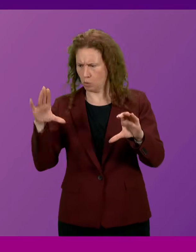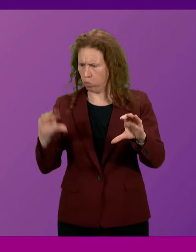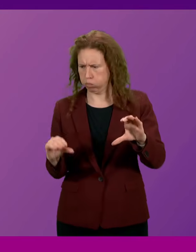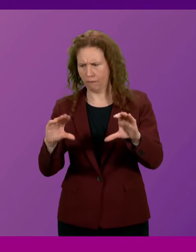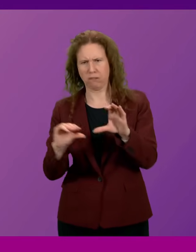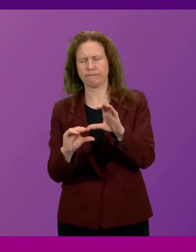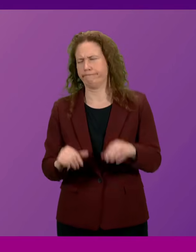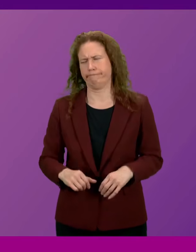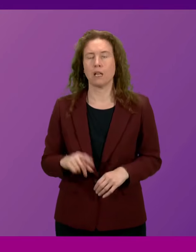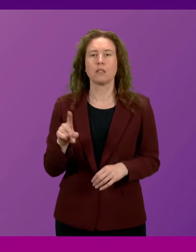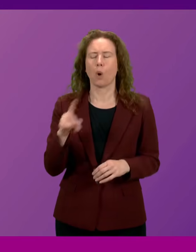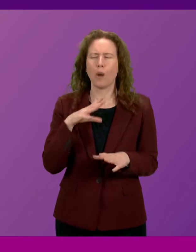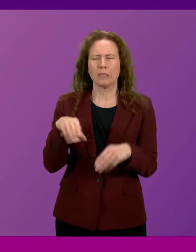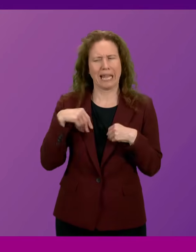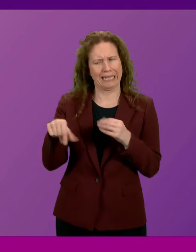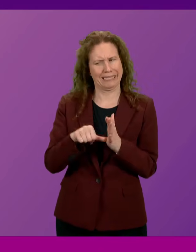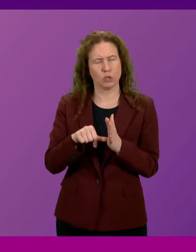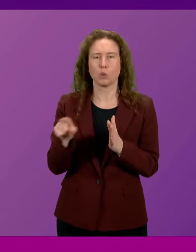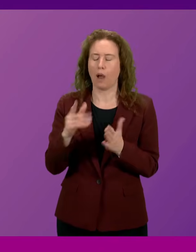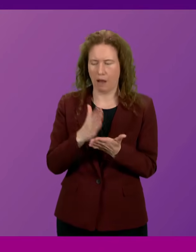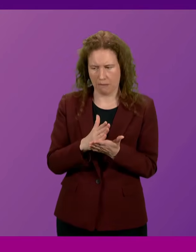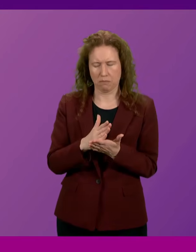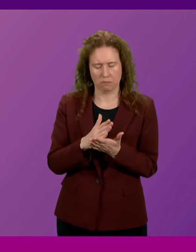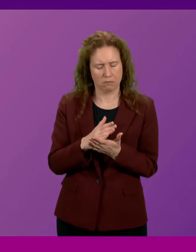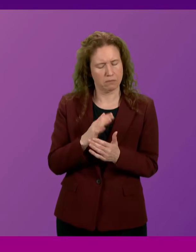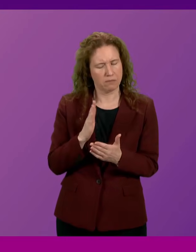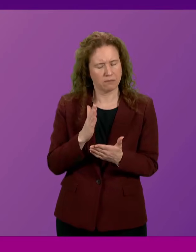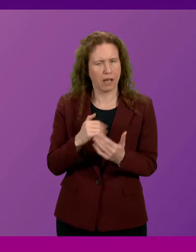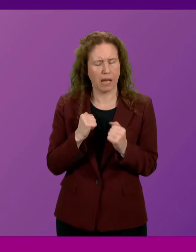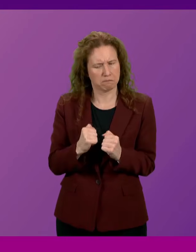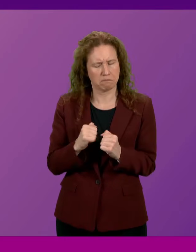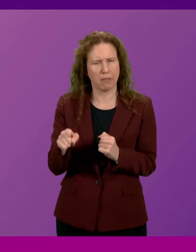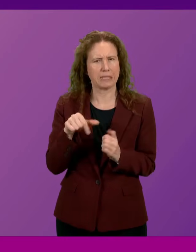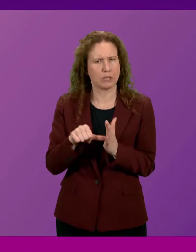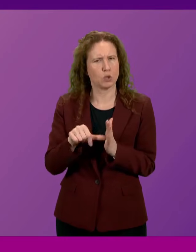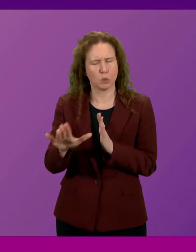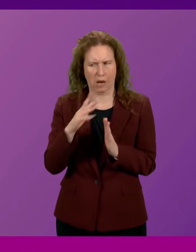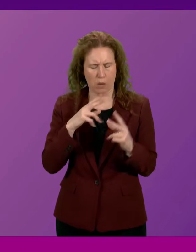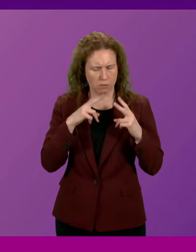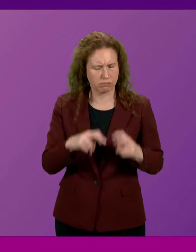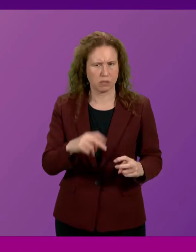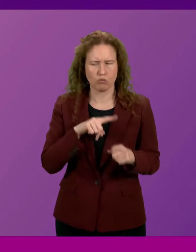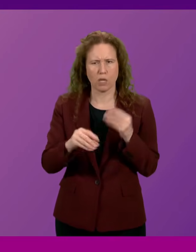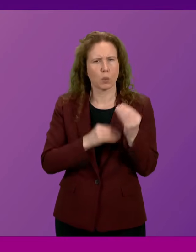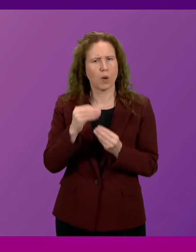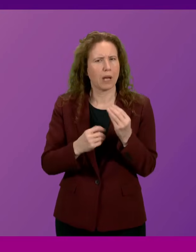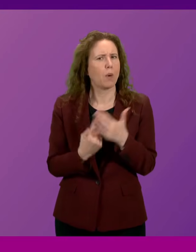Let me take that issue away. I am very sympathetic to the point that Mr Briggs makes to me and I will try to establish what the situation is.